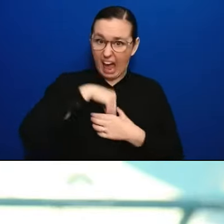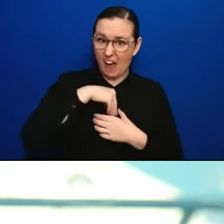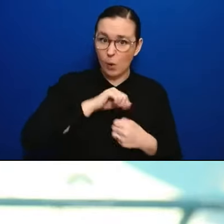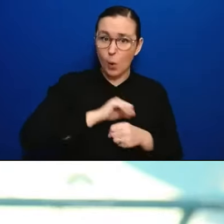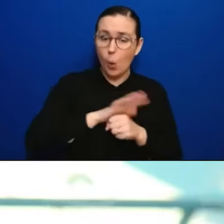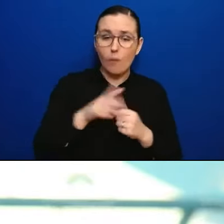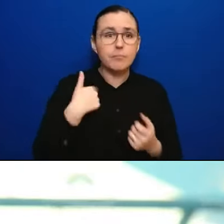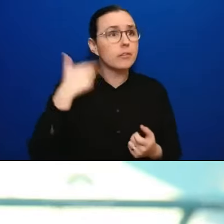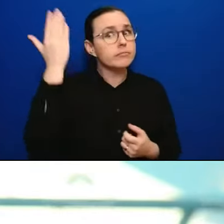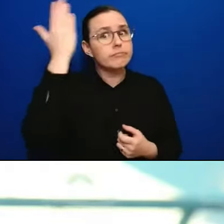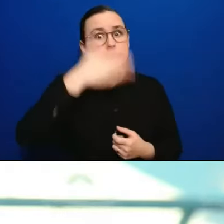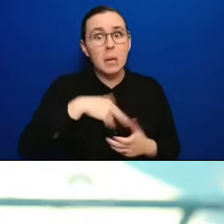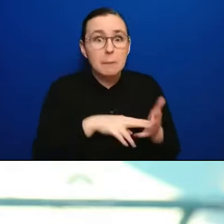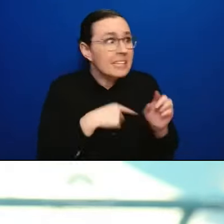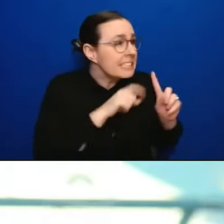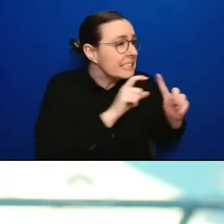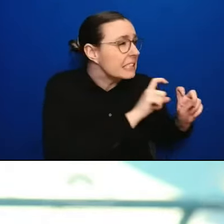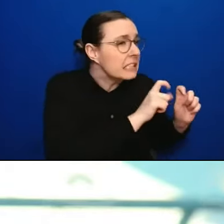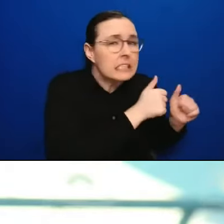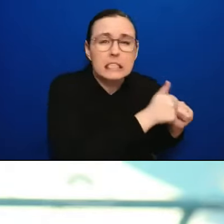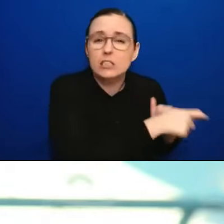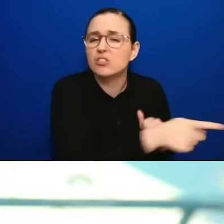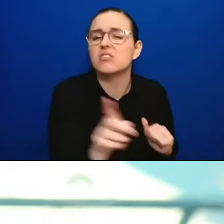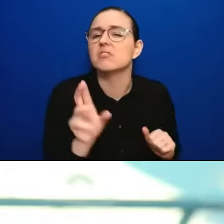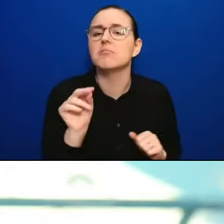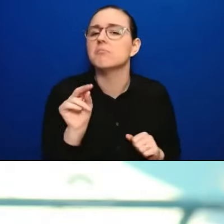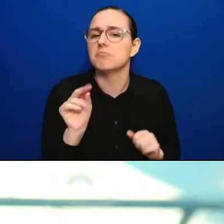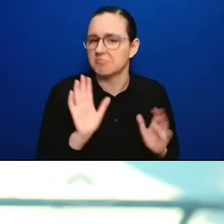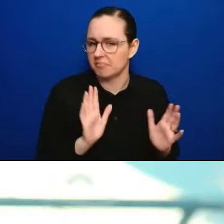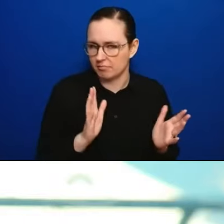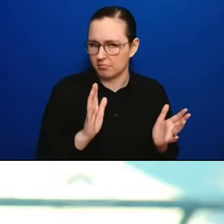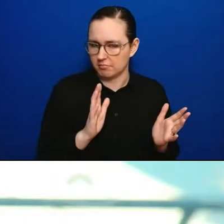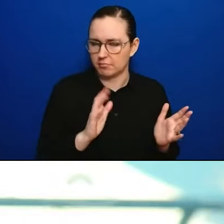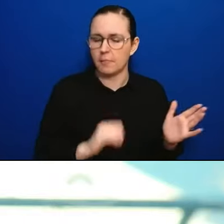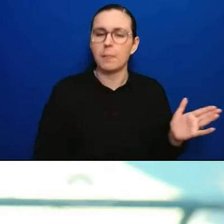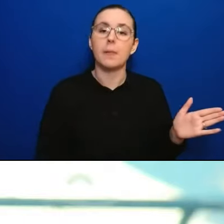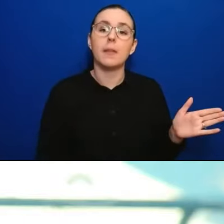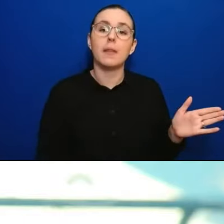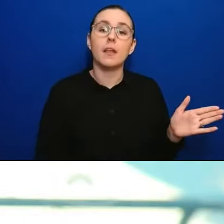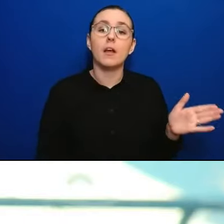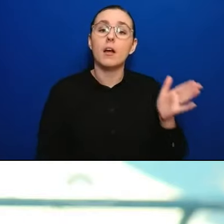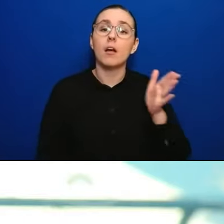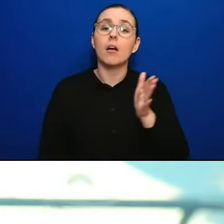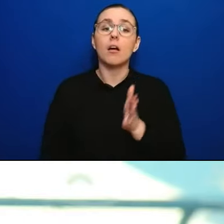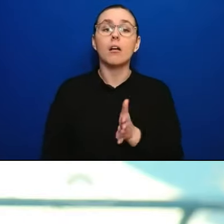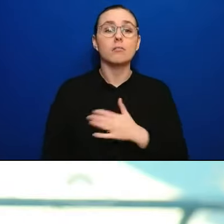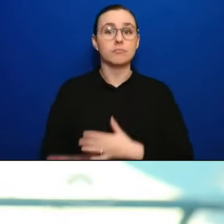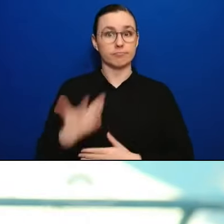illness. We are not longer do asymptomatic testing, screening of everybody.